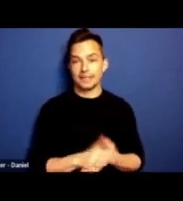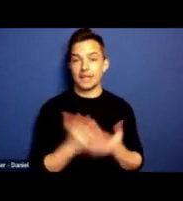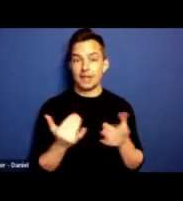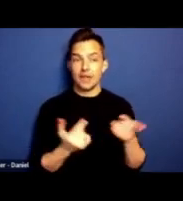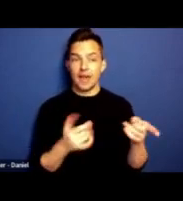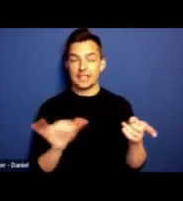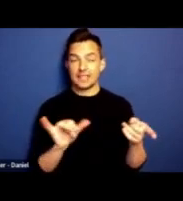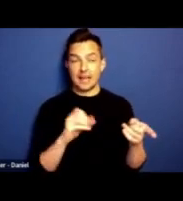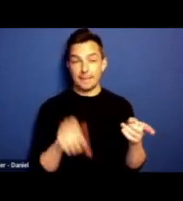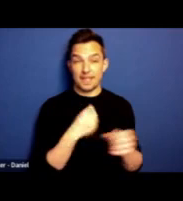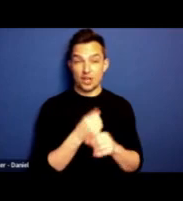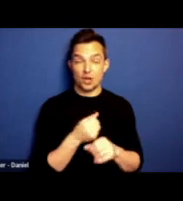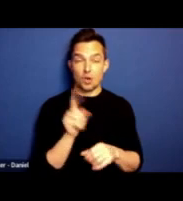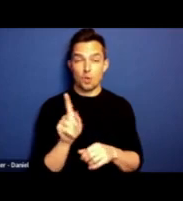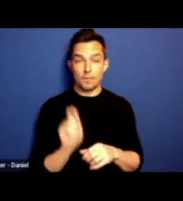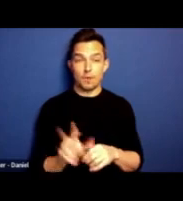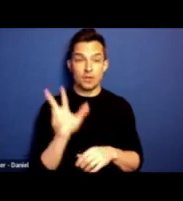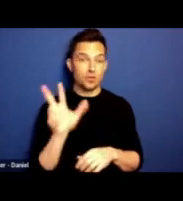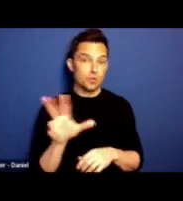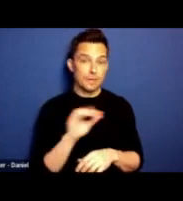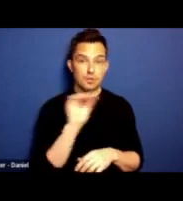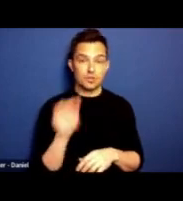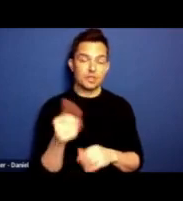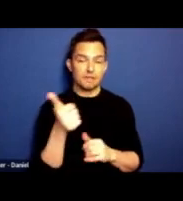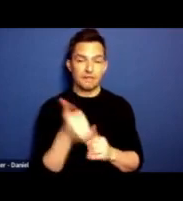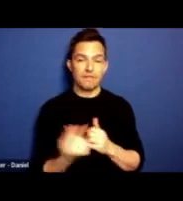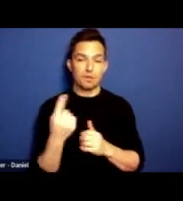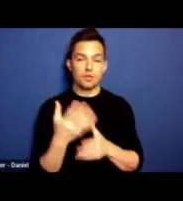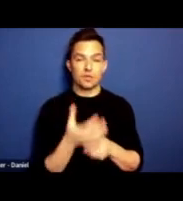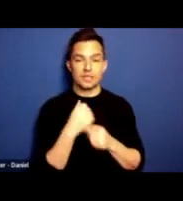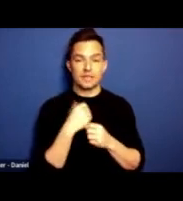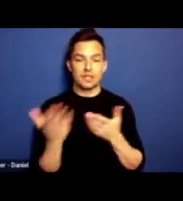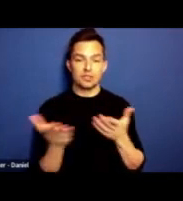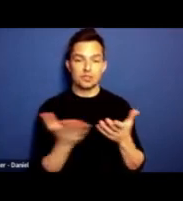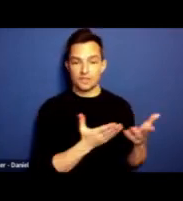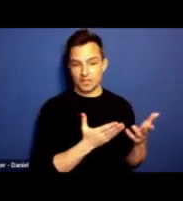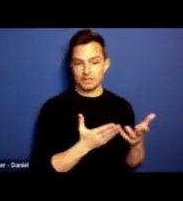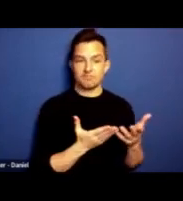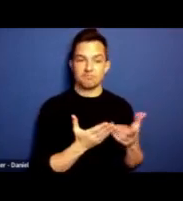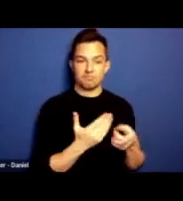year 1.3% of everyone receiving services that had a primary had